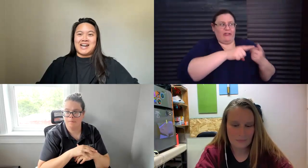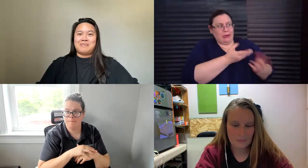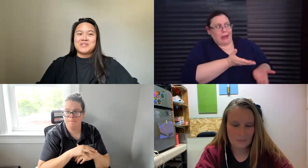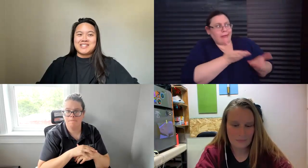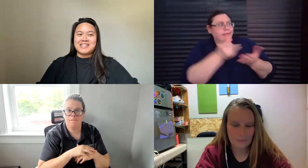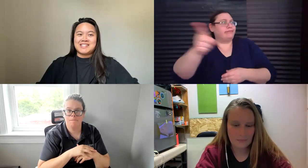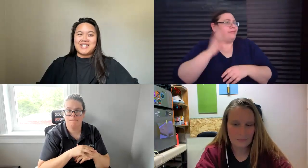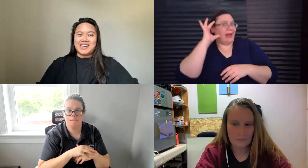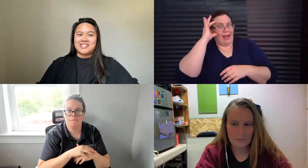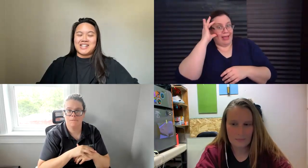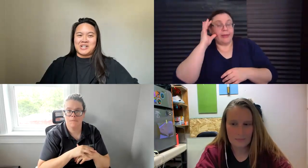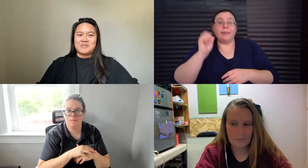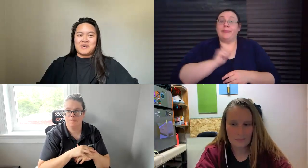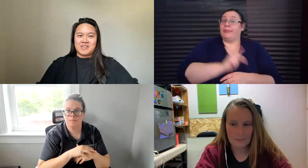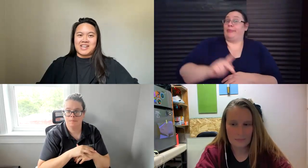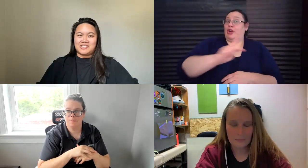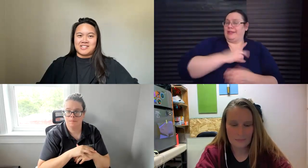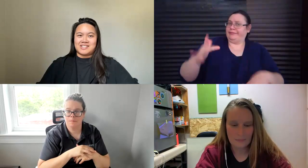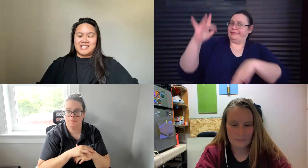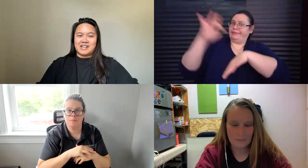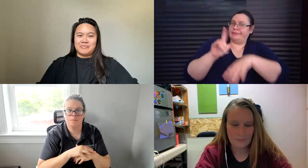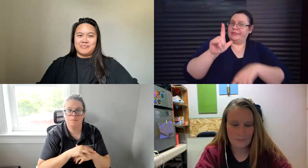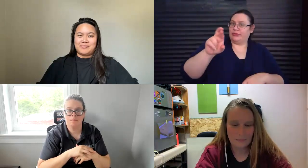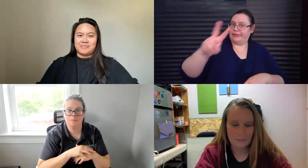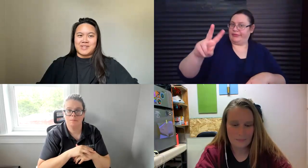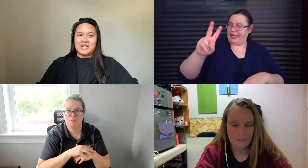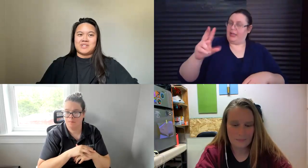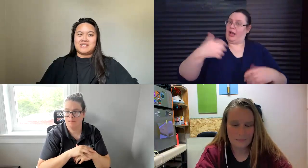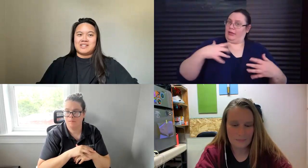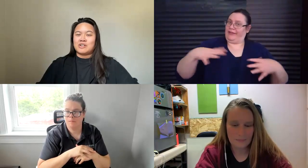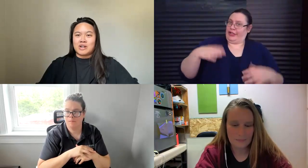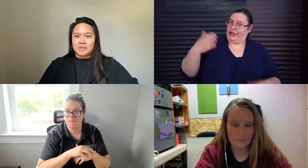And I personally did vacation at Lost River Vacations and it was incredible.